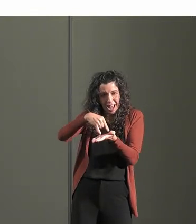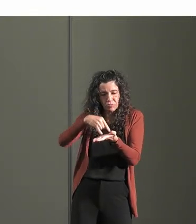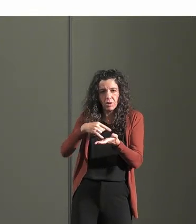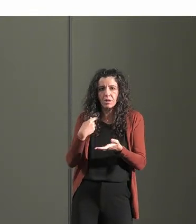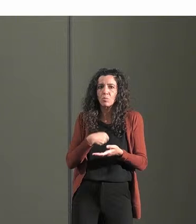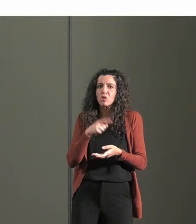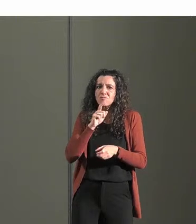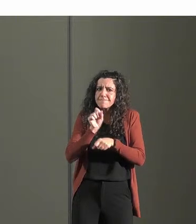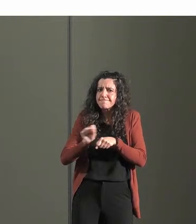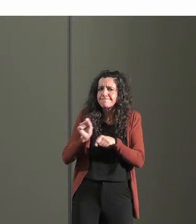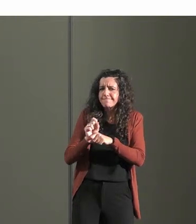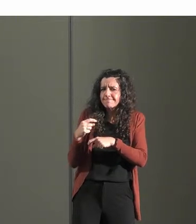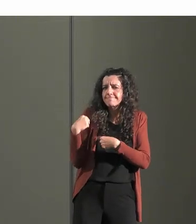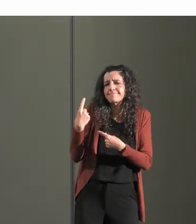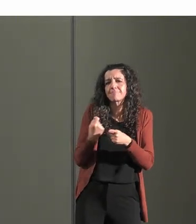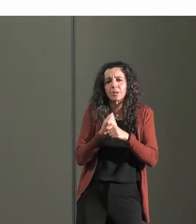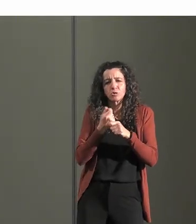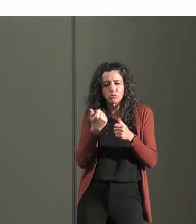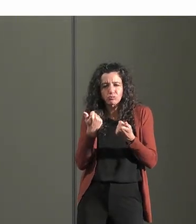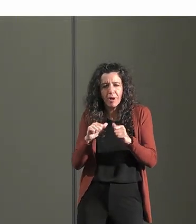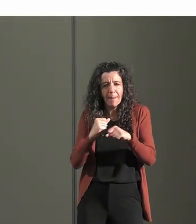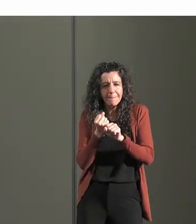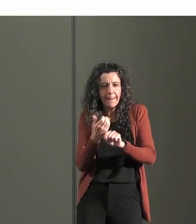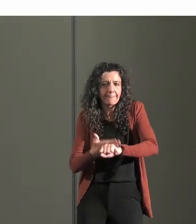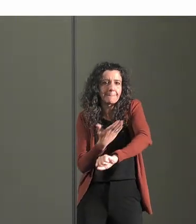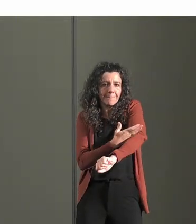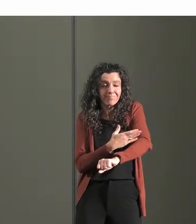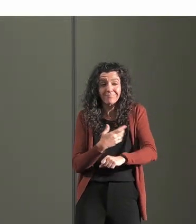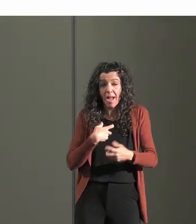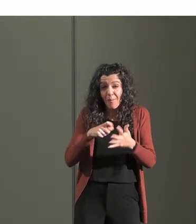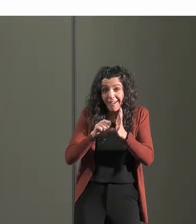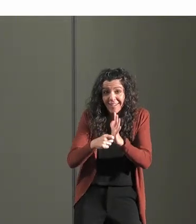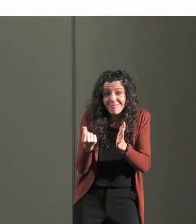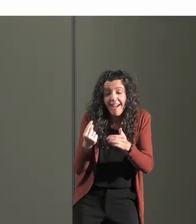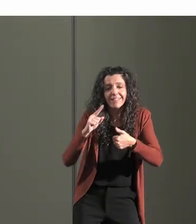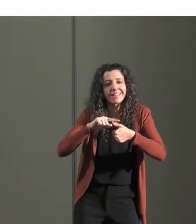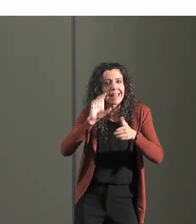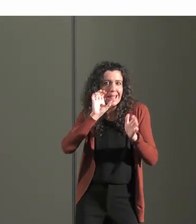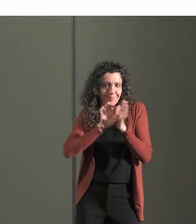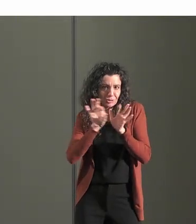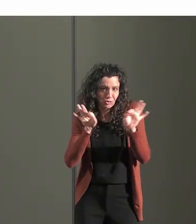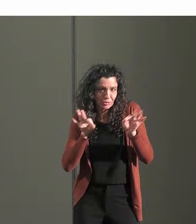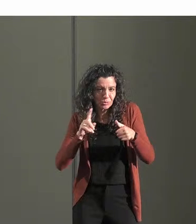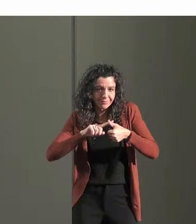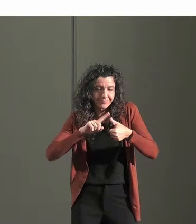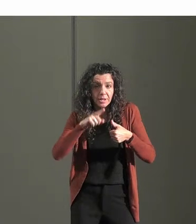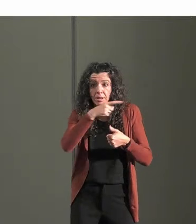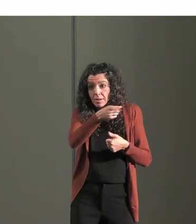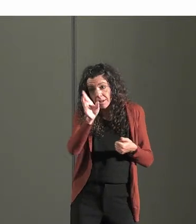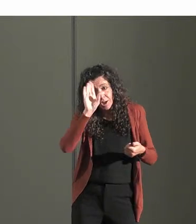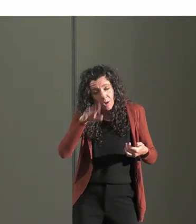with an, Android we've worked to to have updates I want to